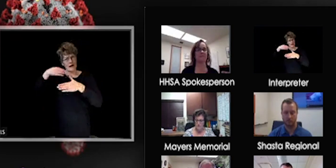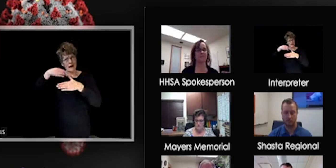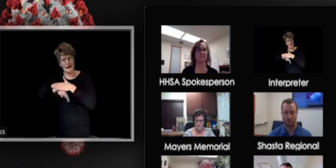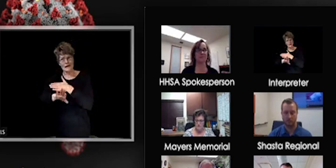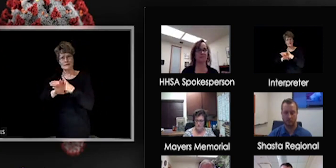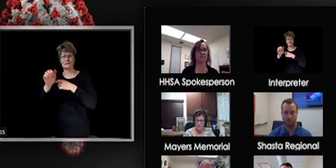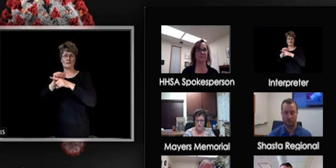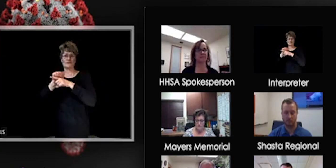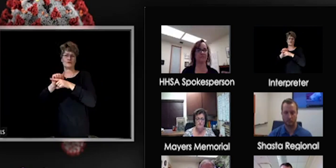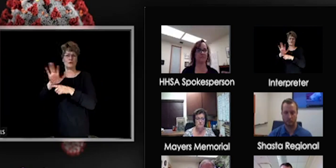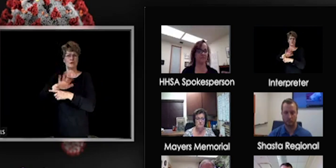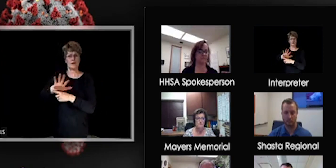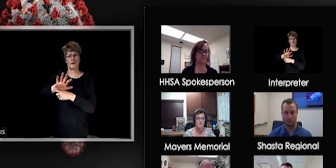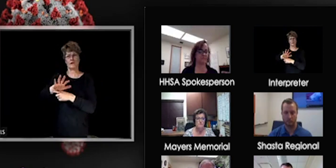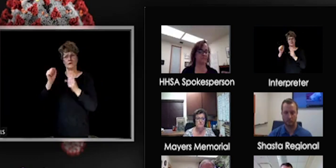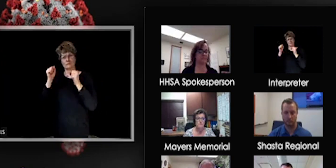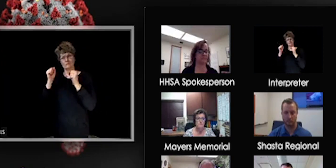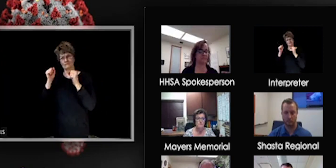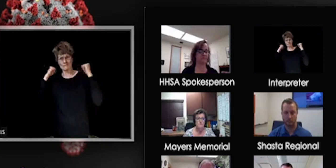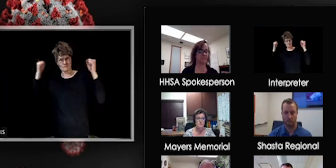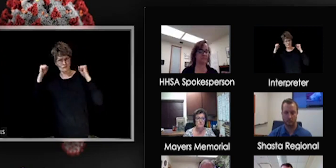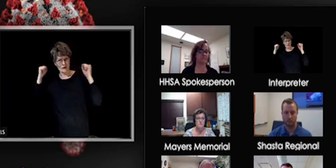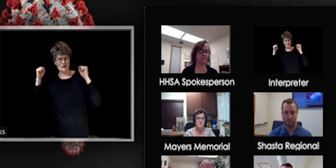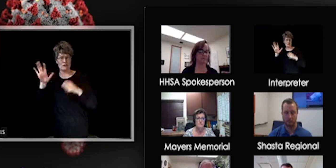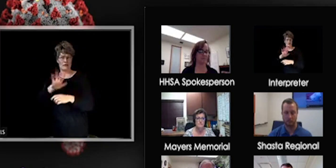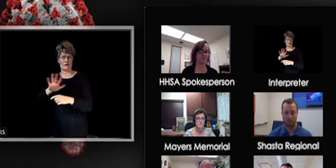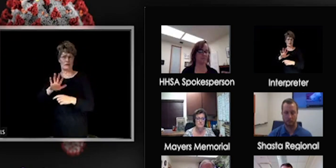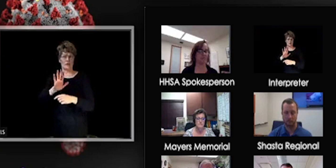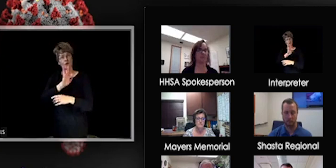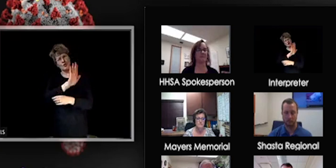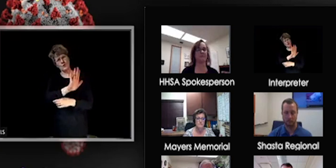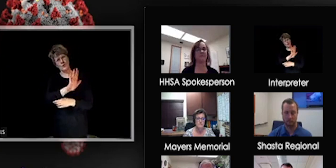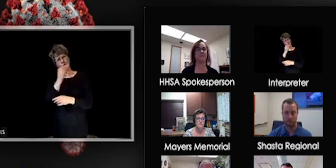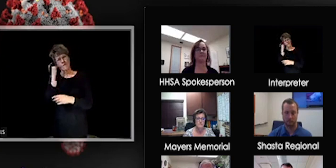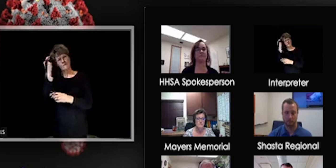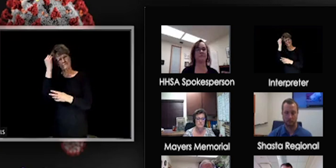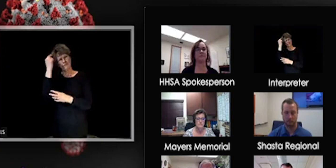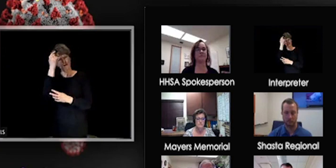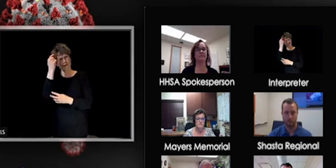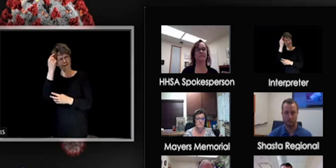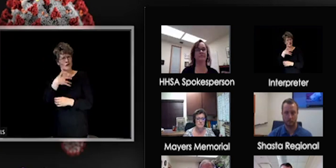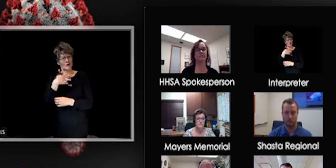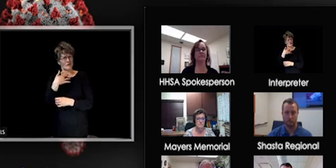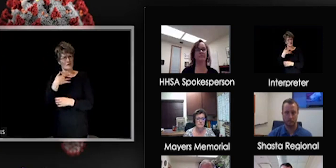What’s your take on that. When can we expect the high school athletes to be able to return